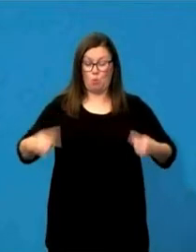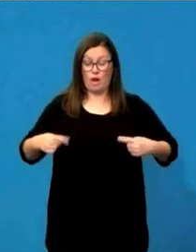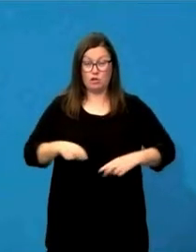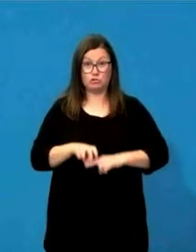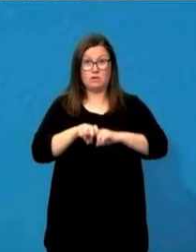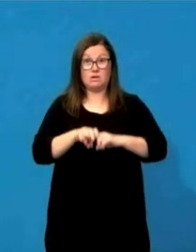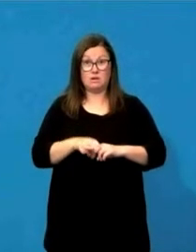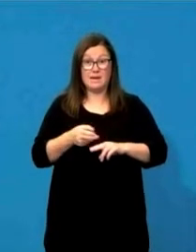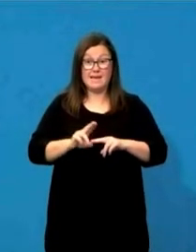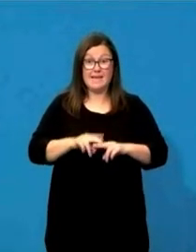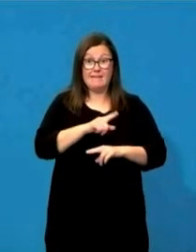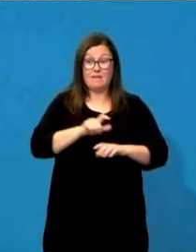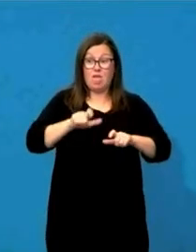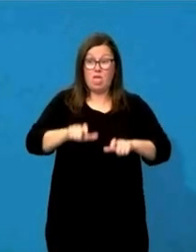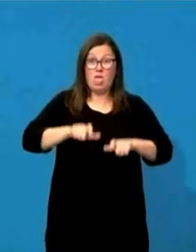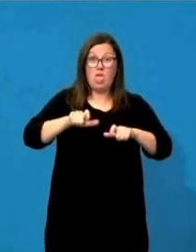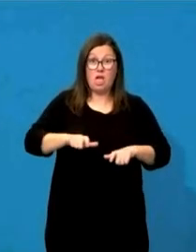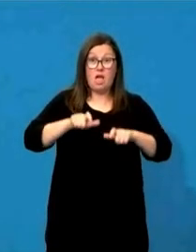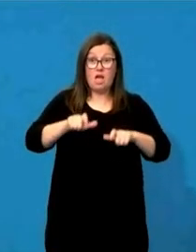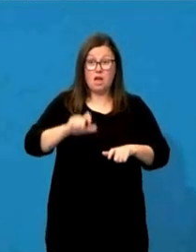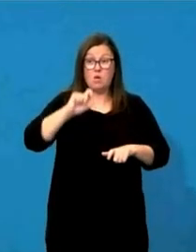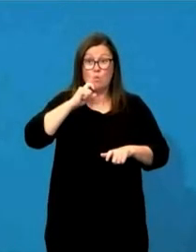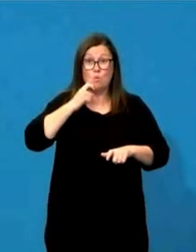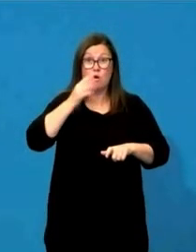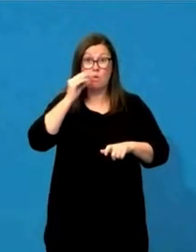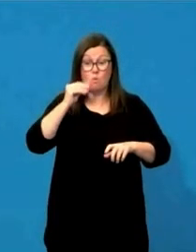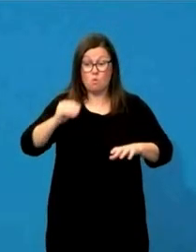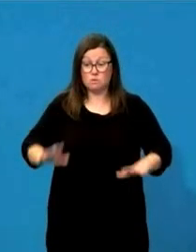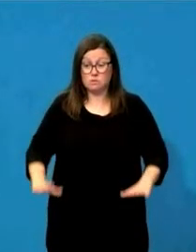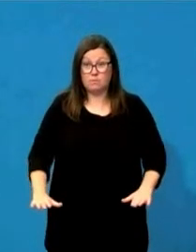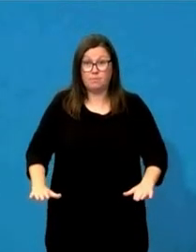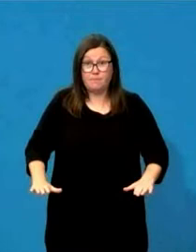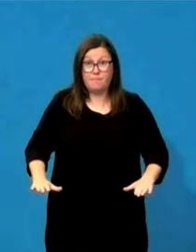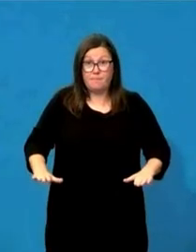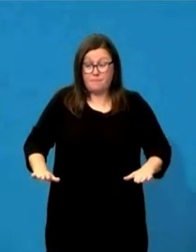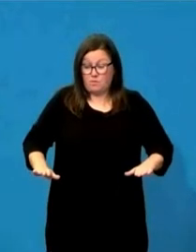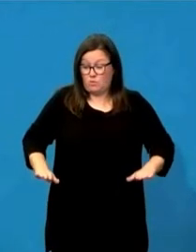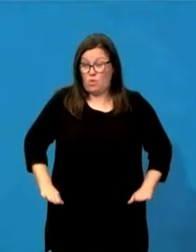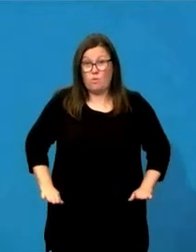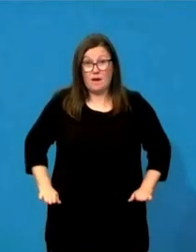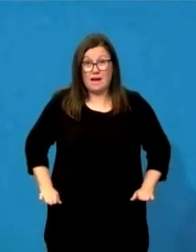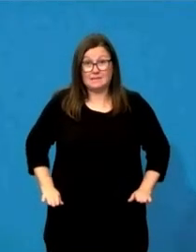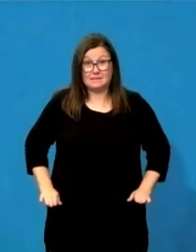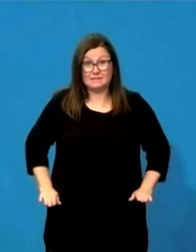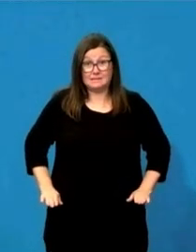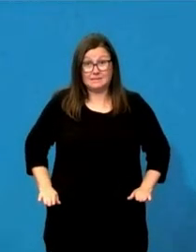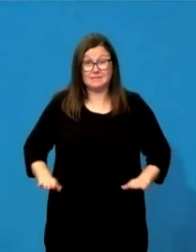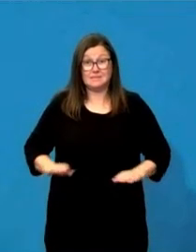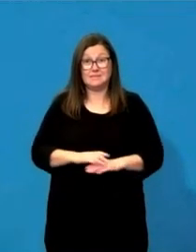And for her to get from her place to my place, she needs to go all the way around